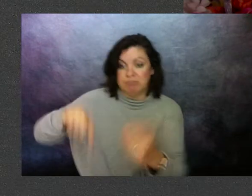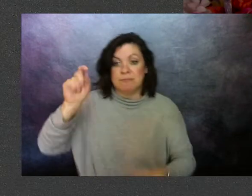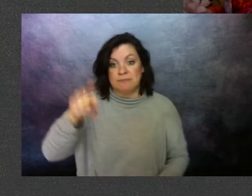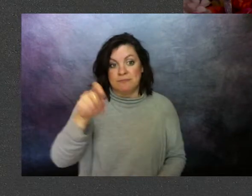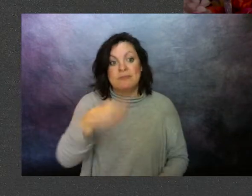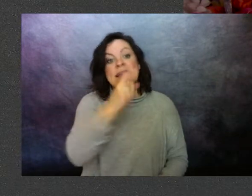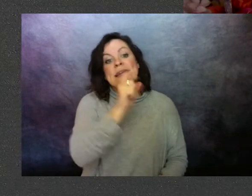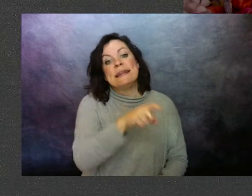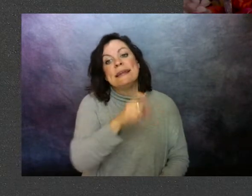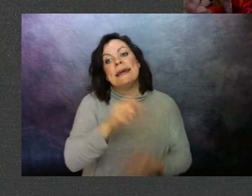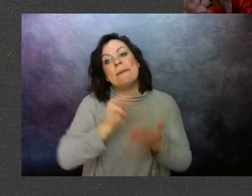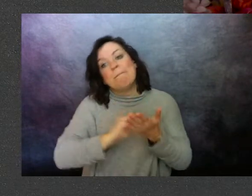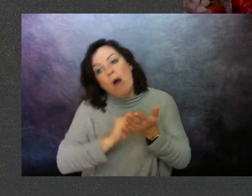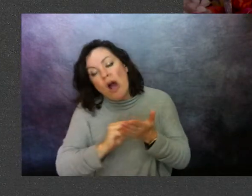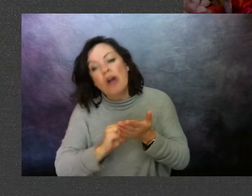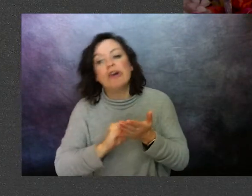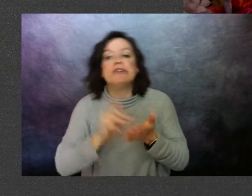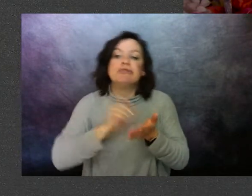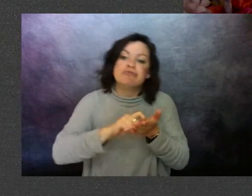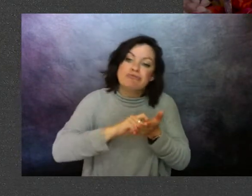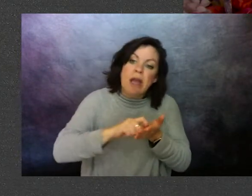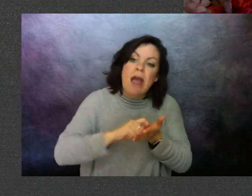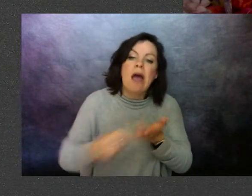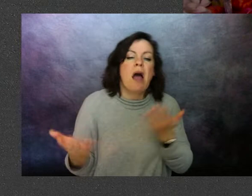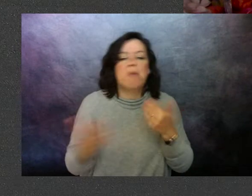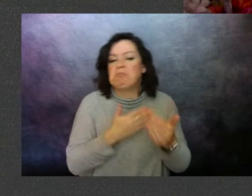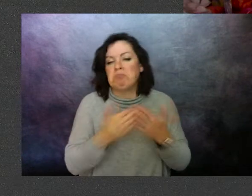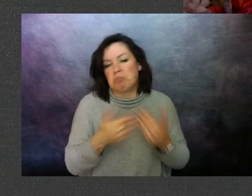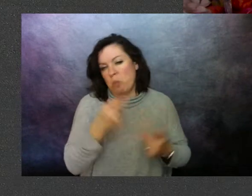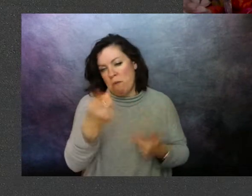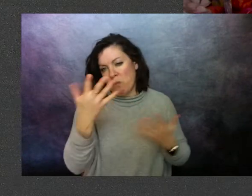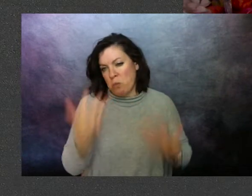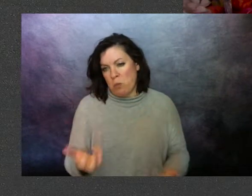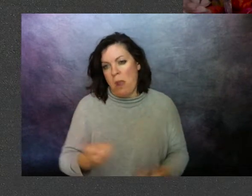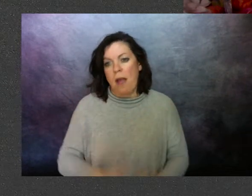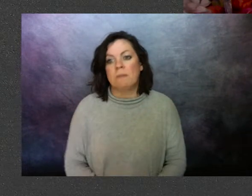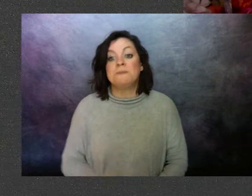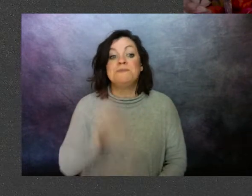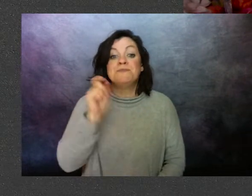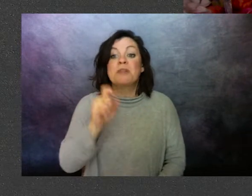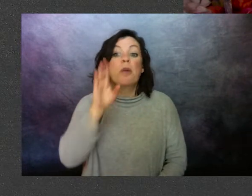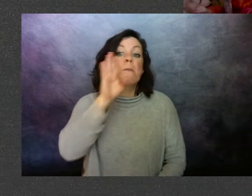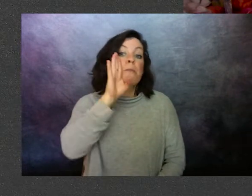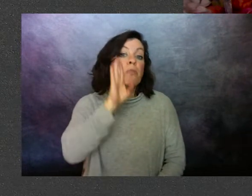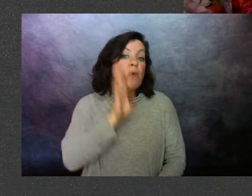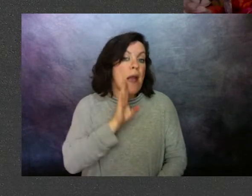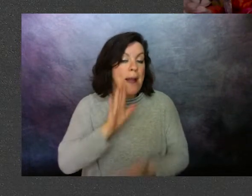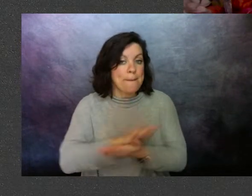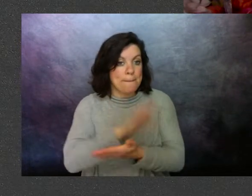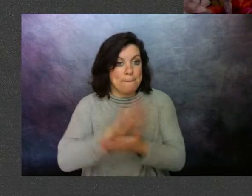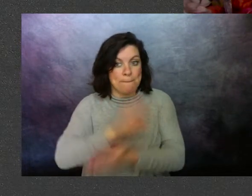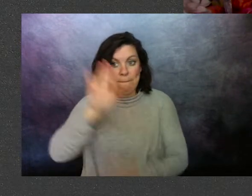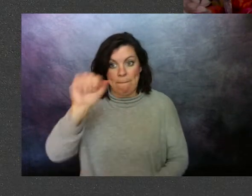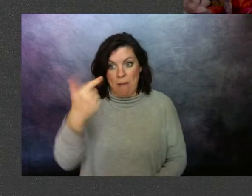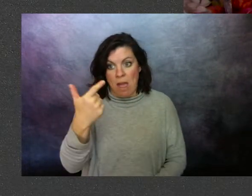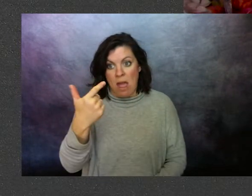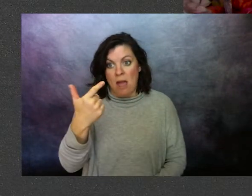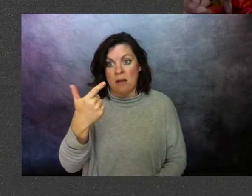some markers, crayons, colored pencils, whatever you have, you need brown, either a brown paper bag, like I have,